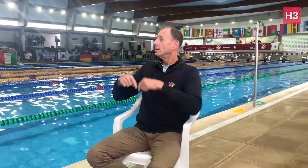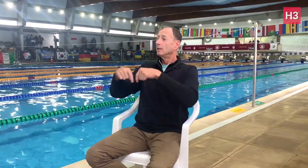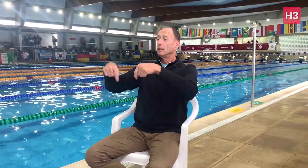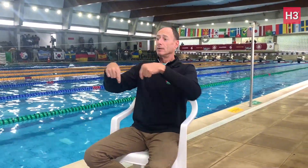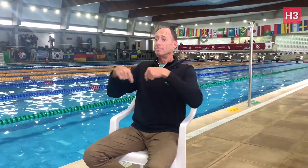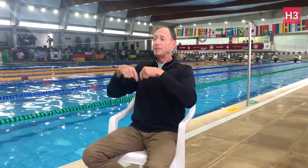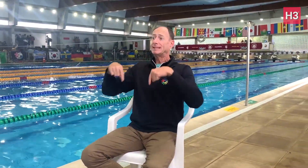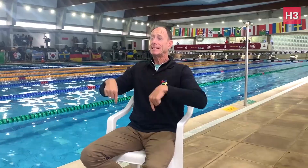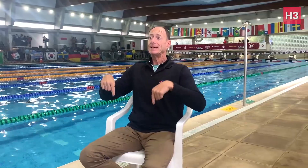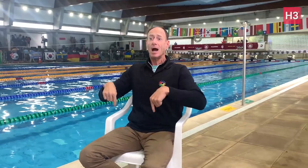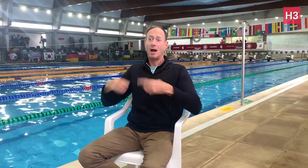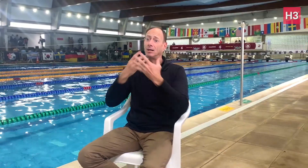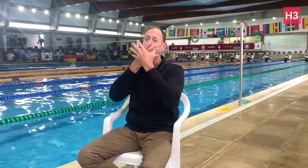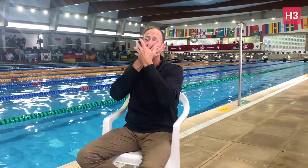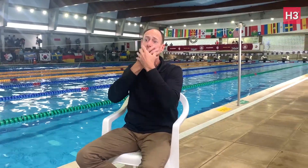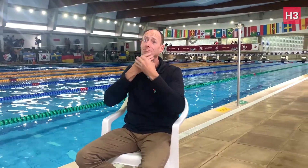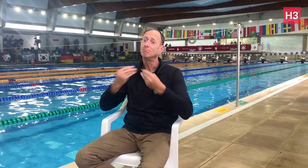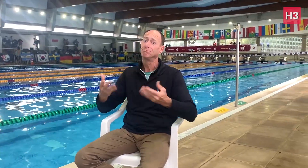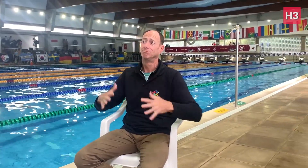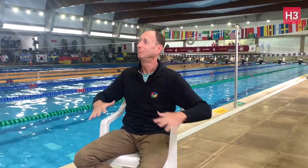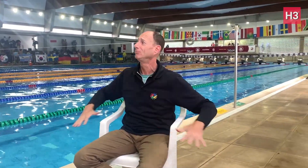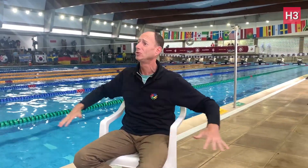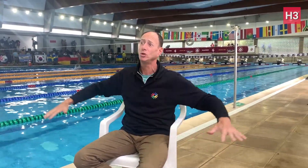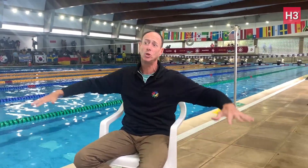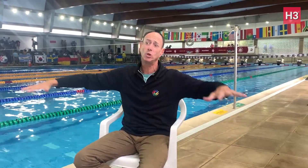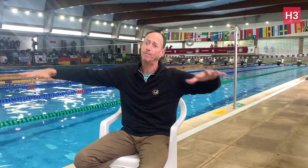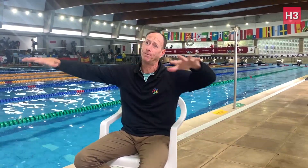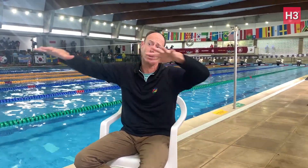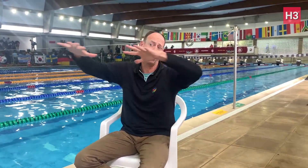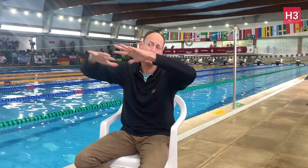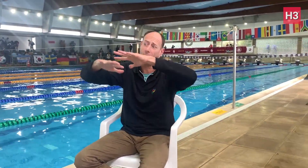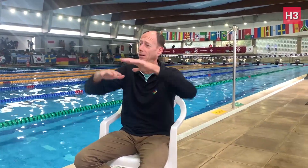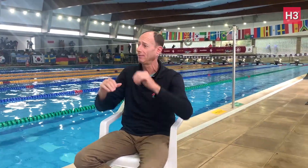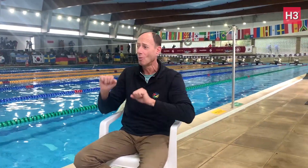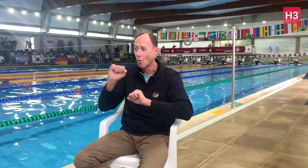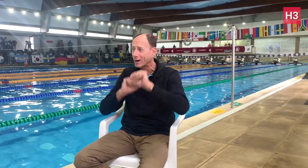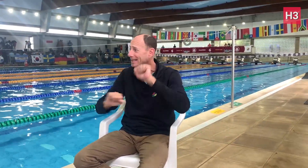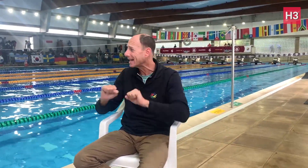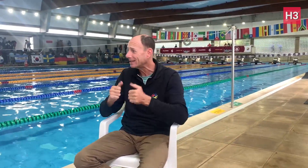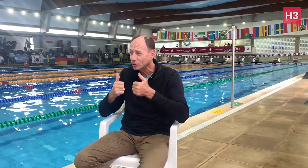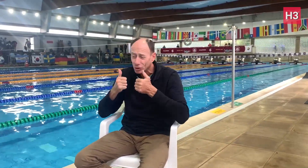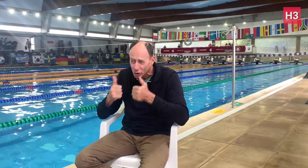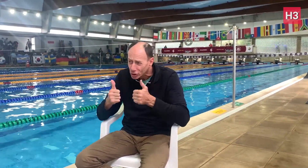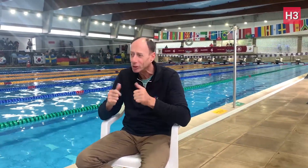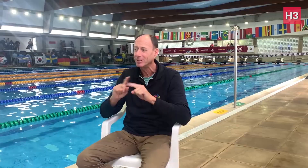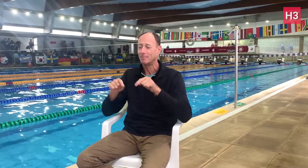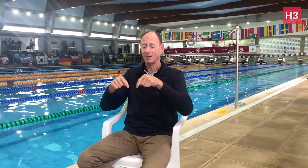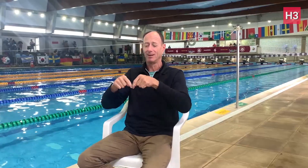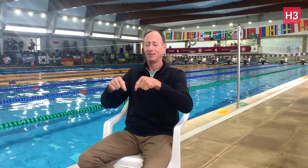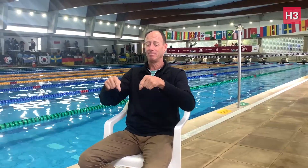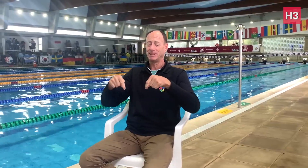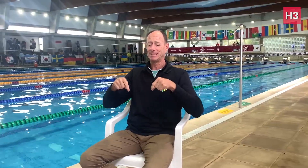This pool is very beautiful. It’s very well regulated.